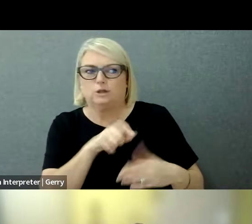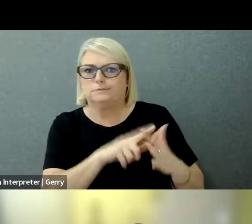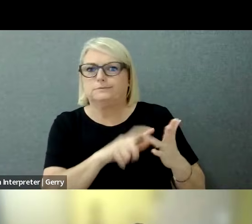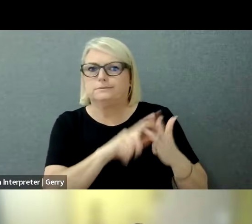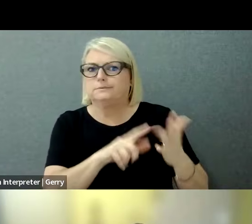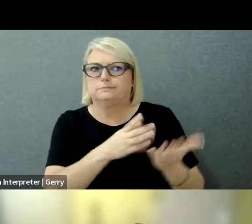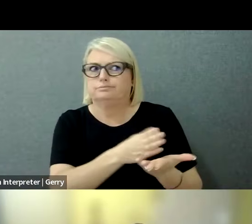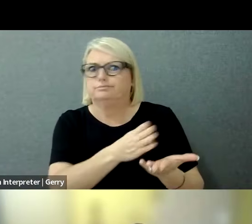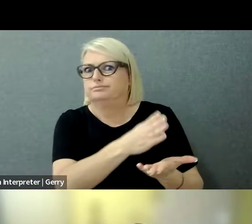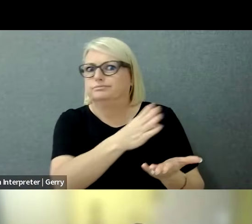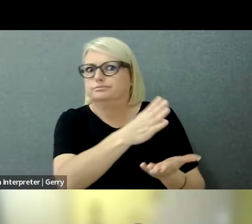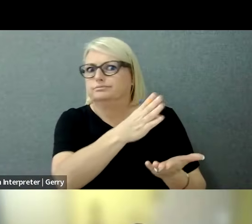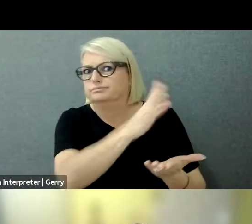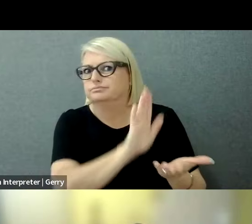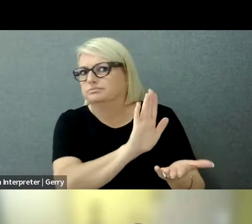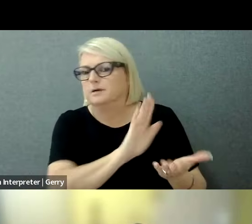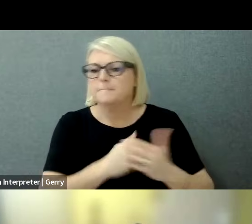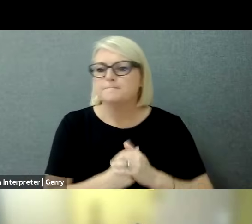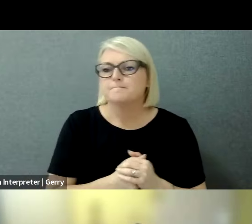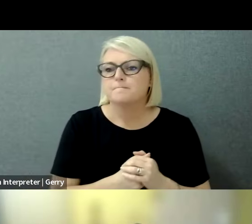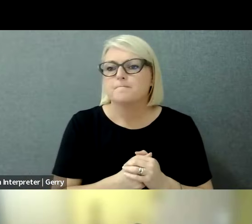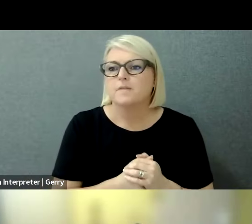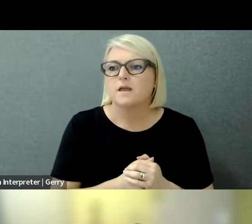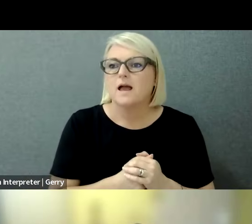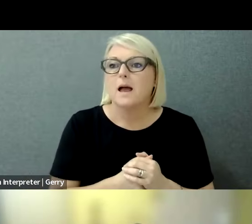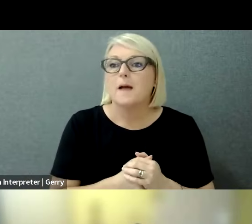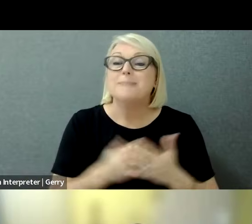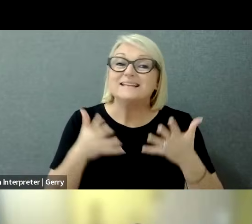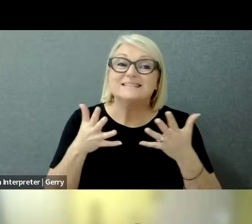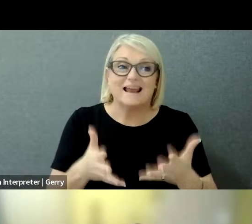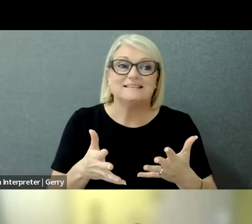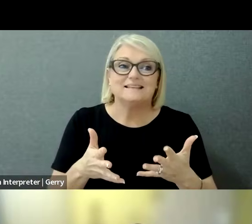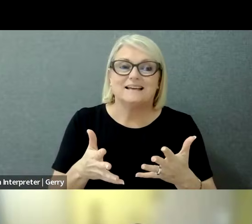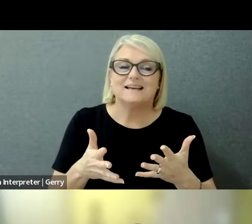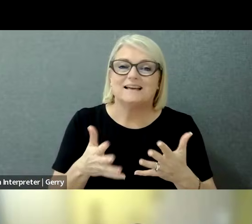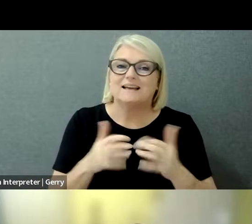in practice. And that's letting allied health practitioners down. It's placing a burden on